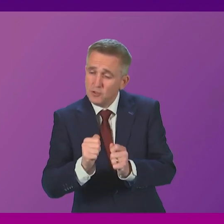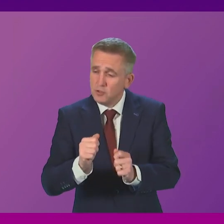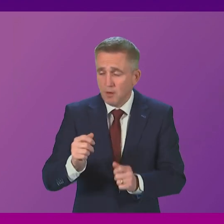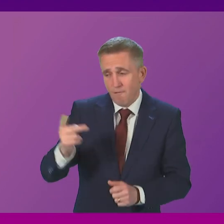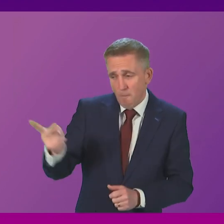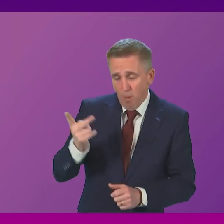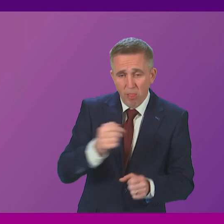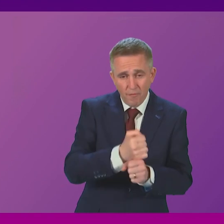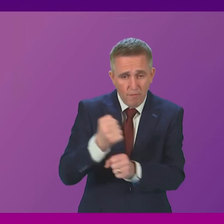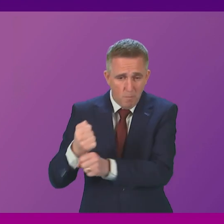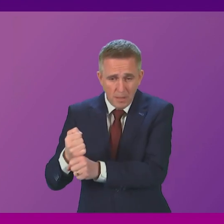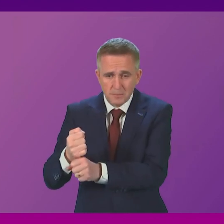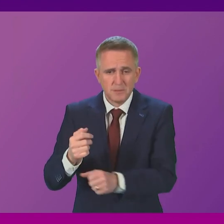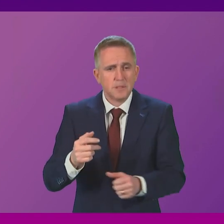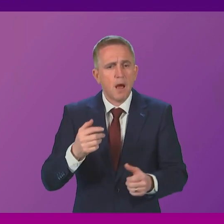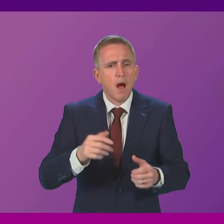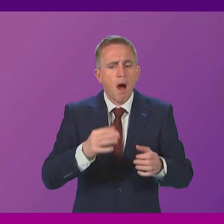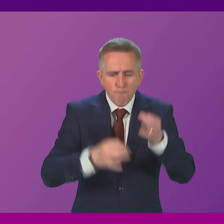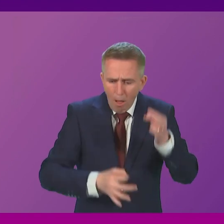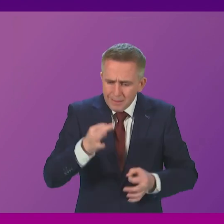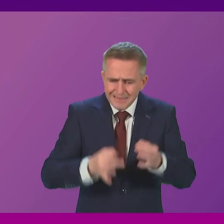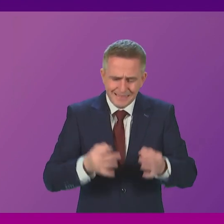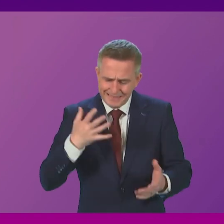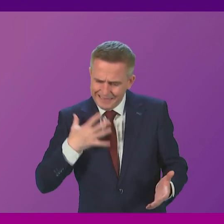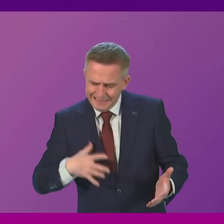We need to fix our broken politics and restore integrity.